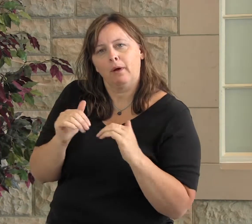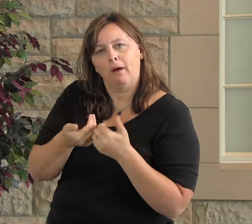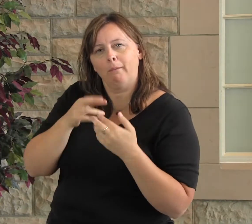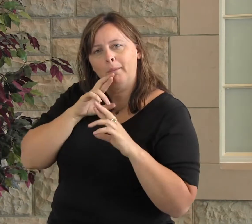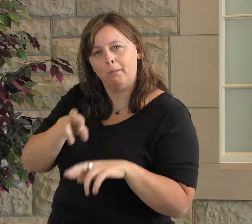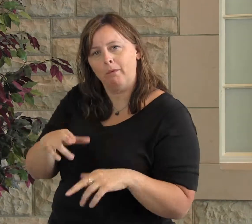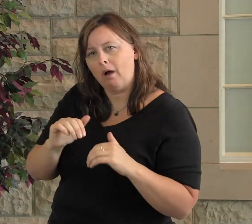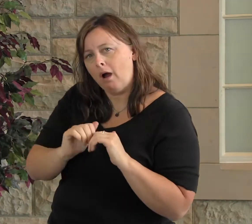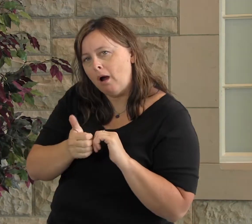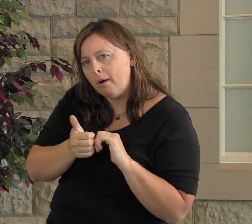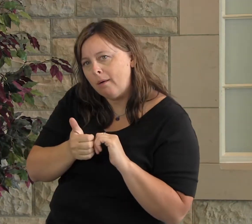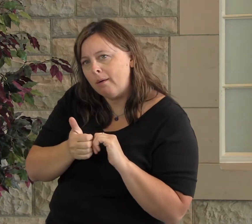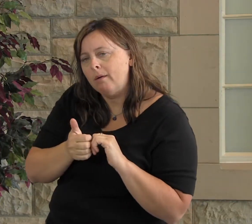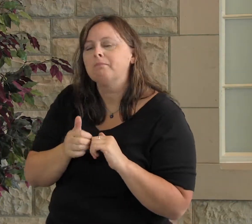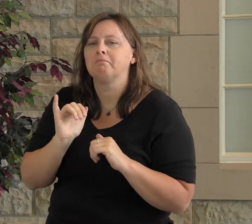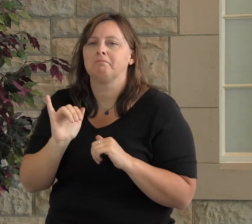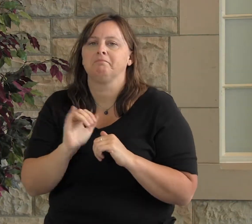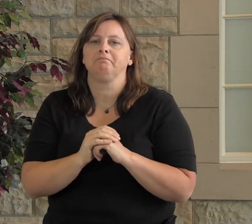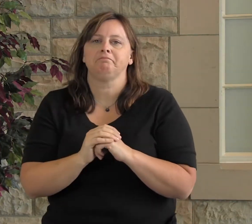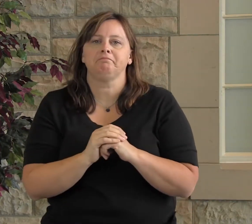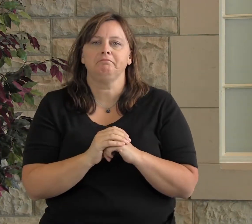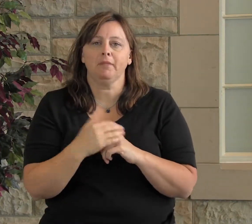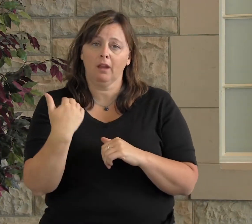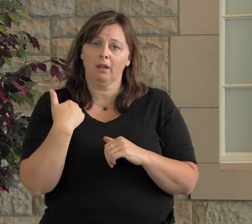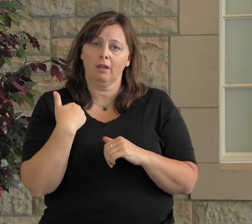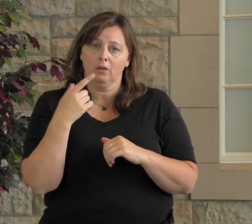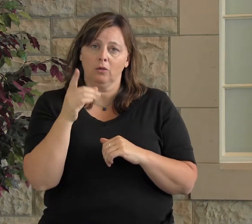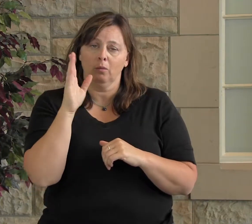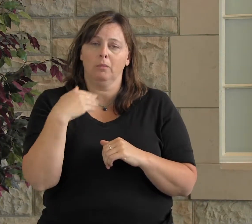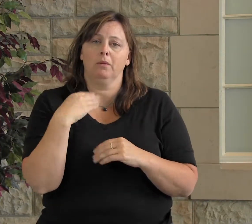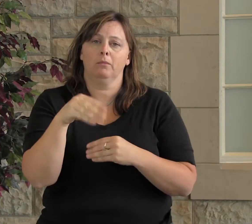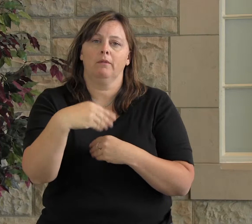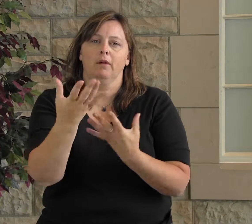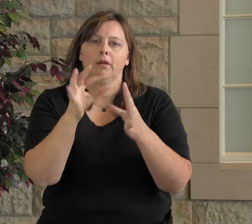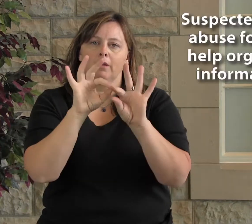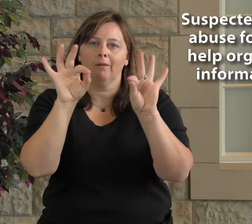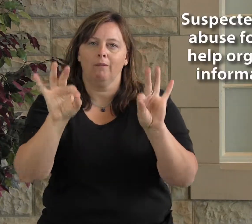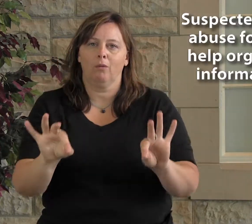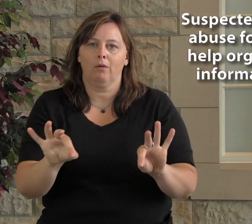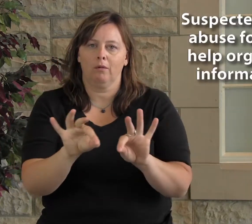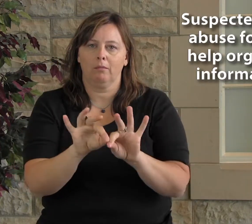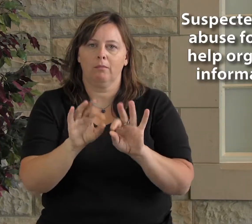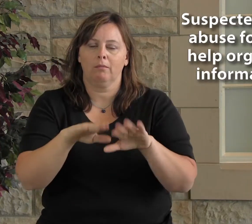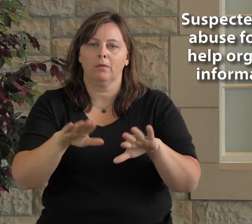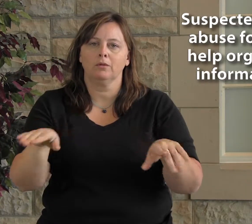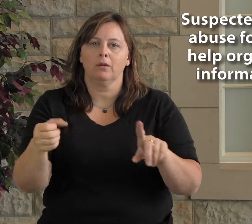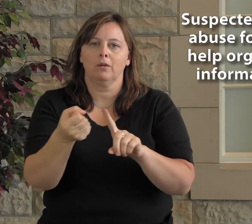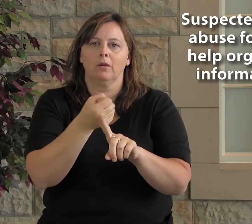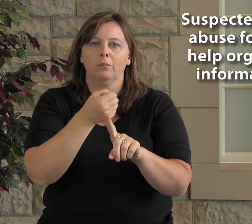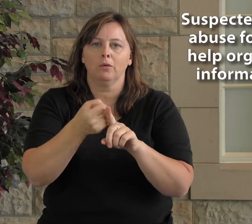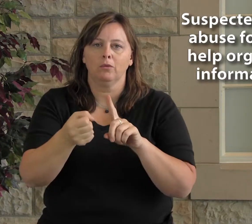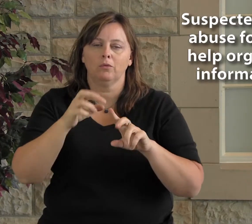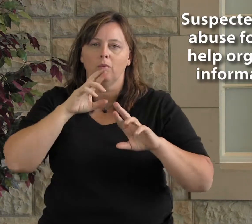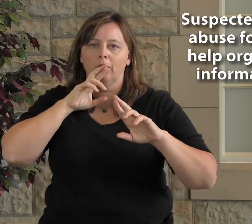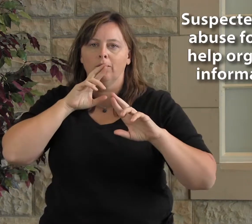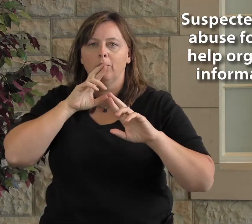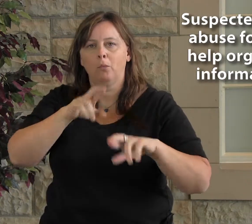and you see something. What do you do? How do you make that report? You will be provided a form,